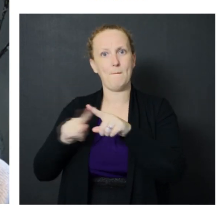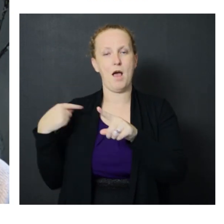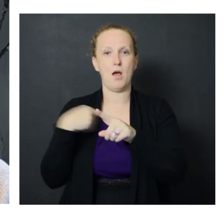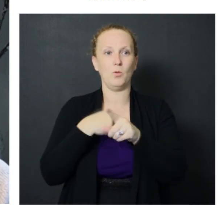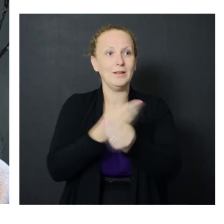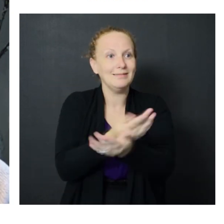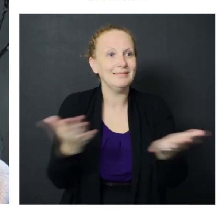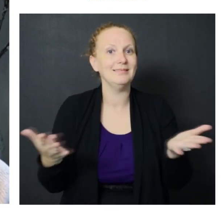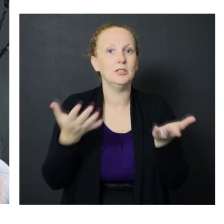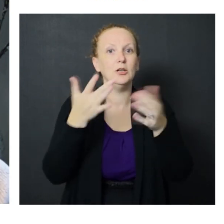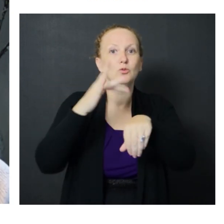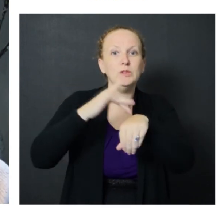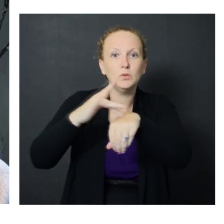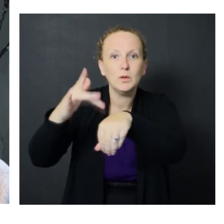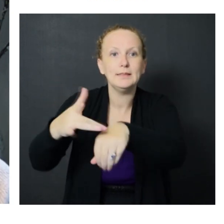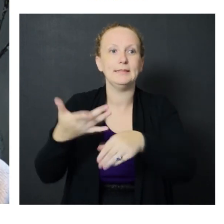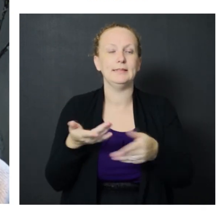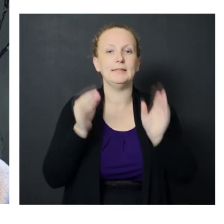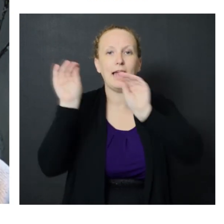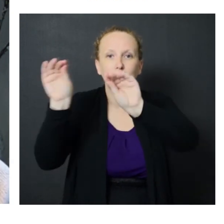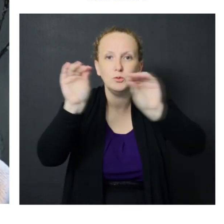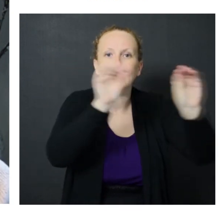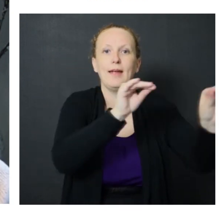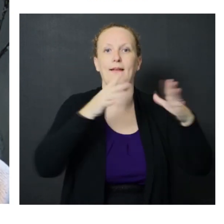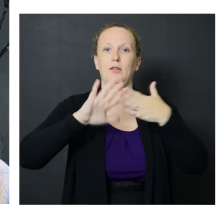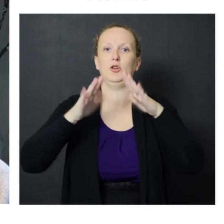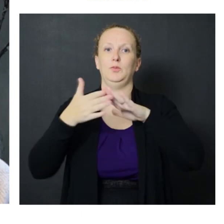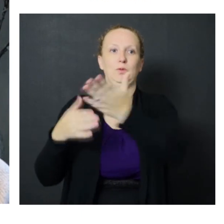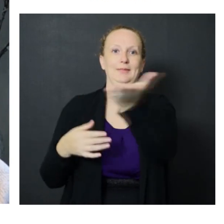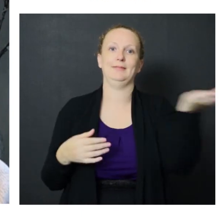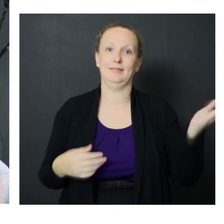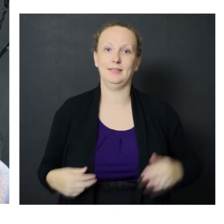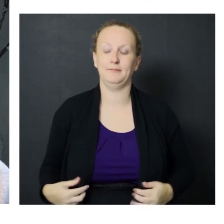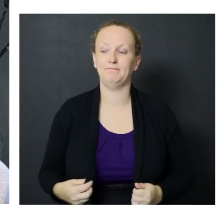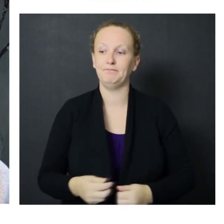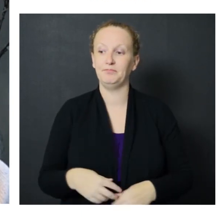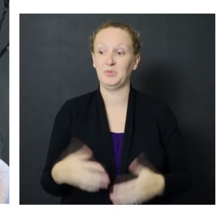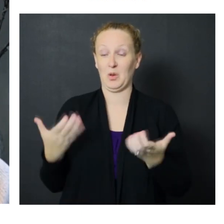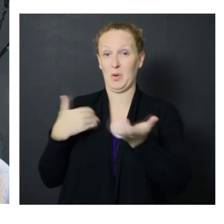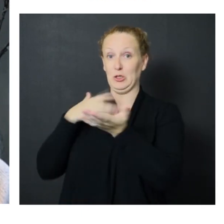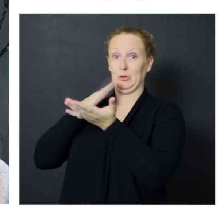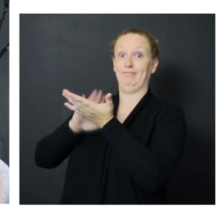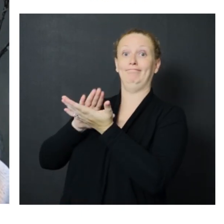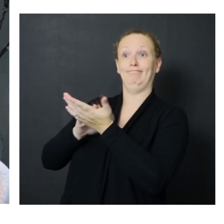It's sharing the resources to the ability that each company can do that. So I want just to commend to you